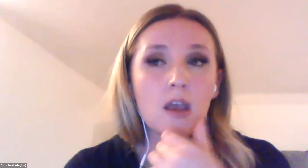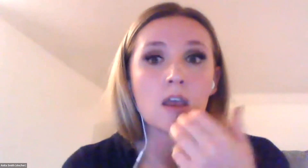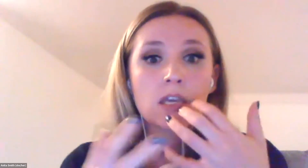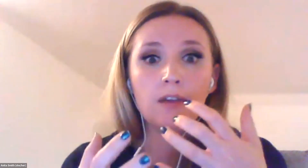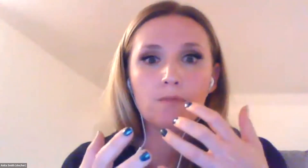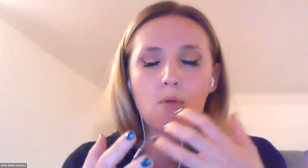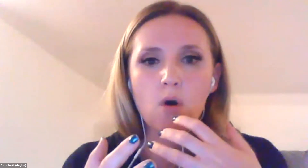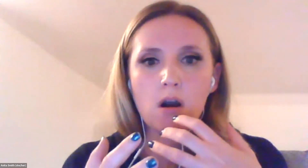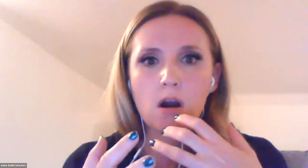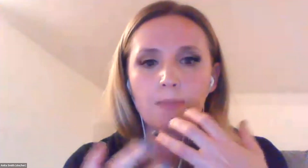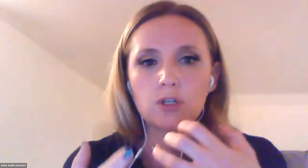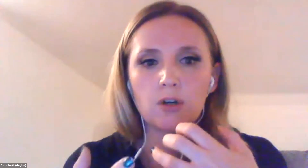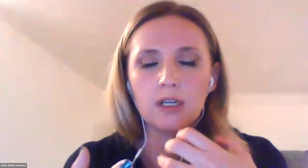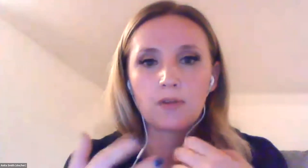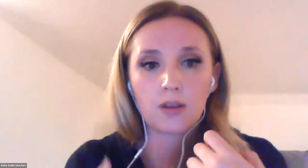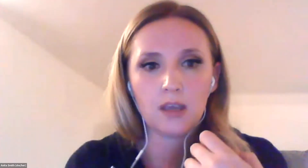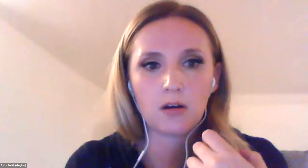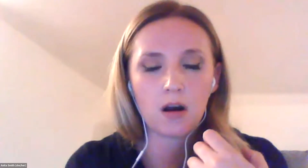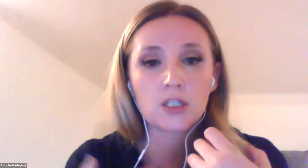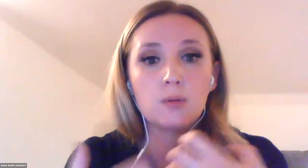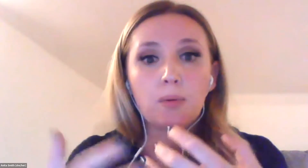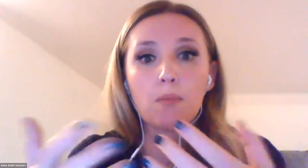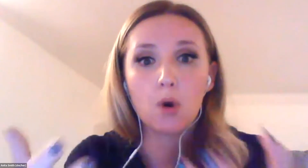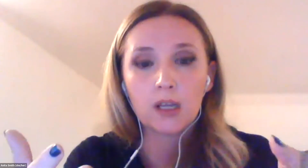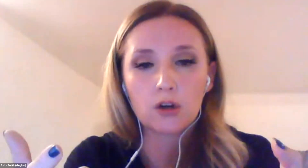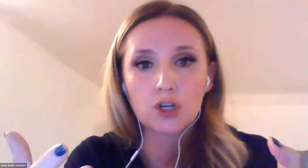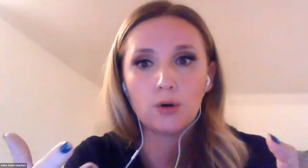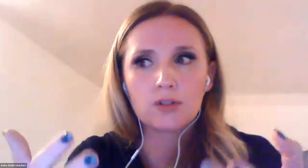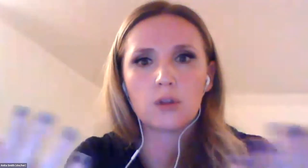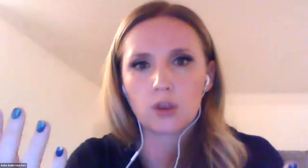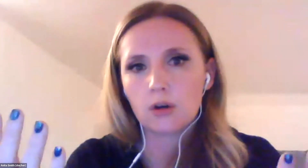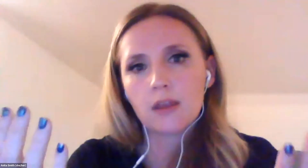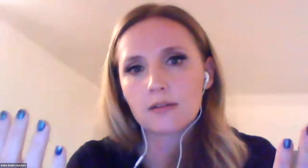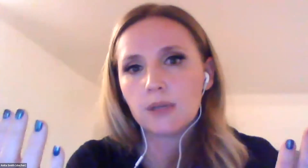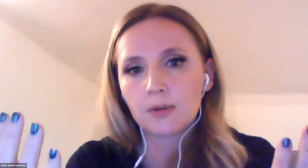give more opportunities for our theater artists to be promoting their shows to the 30,000 people